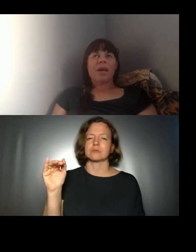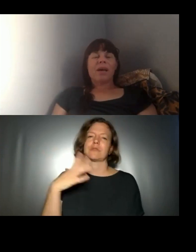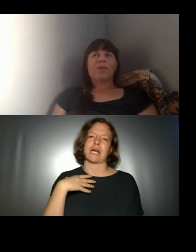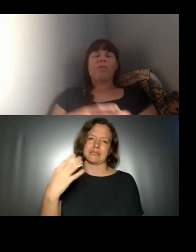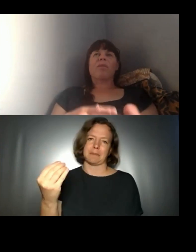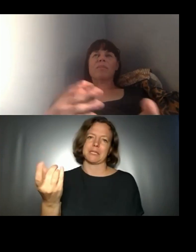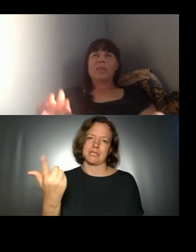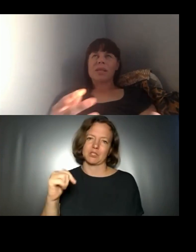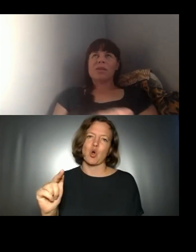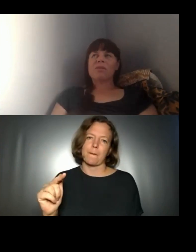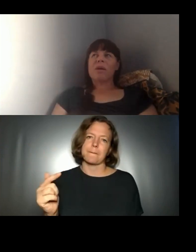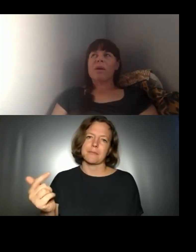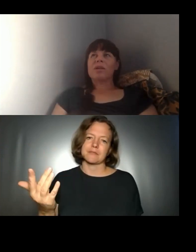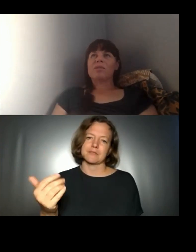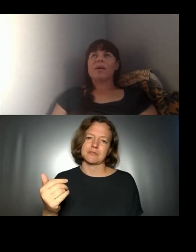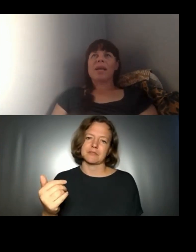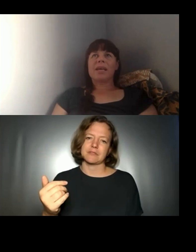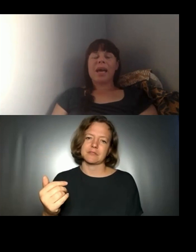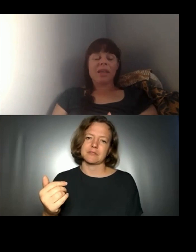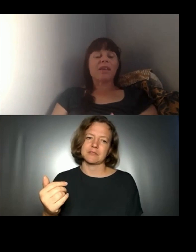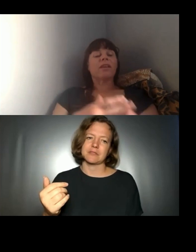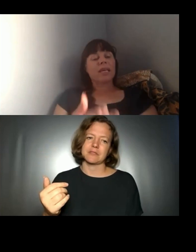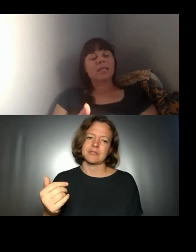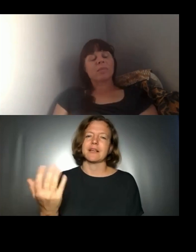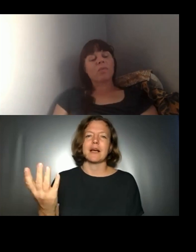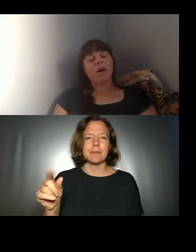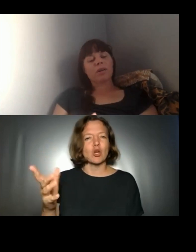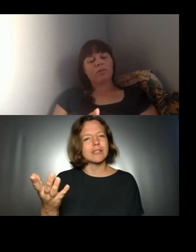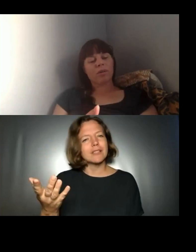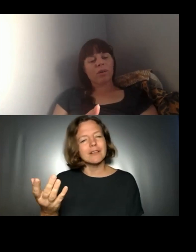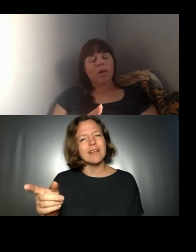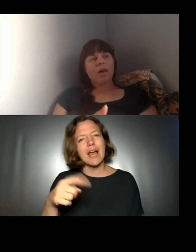Not problems, that's not the right word. But anything that needs to be worked through.